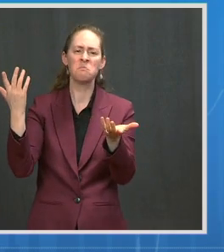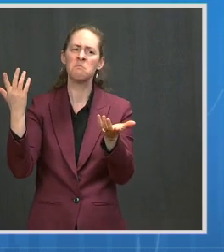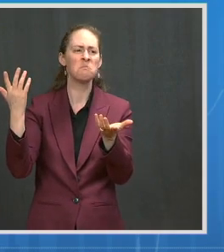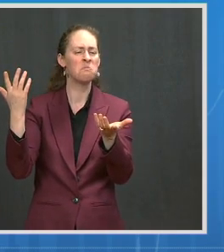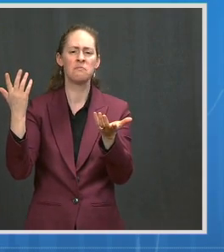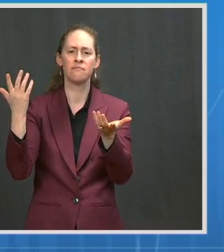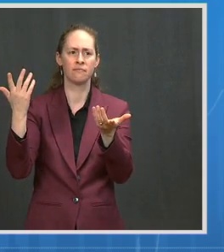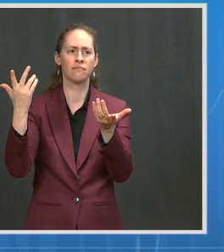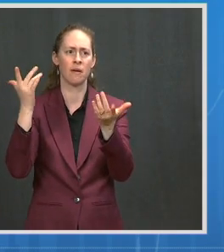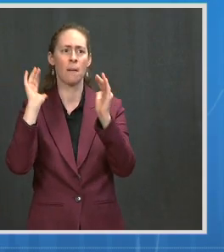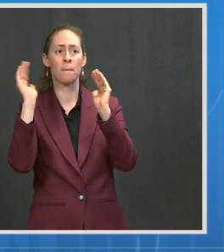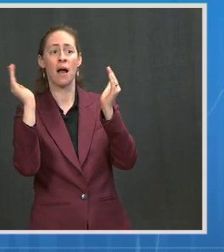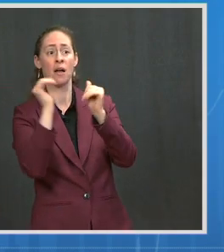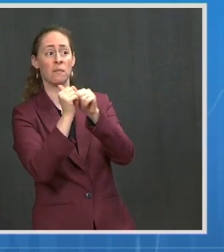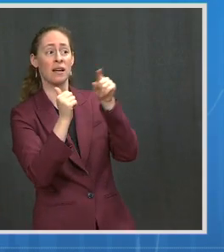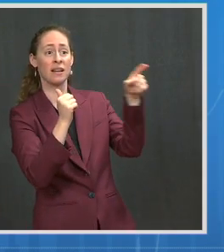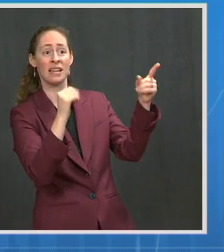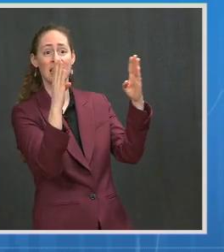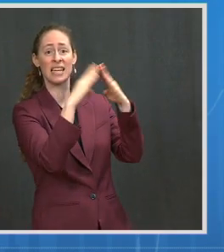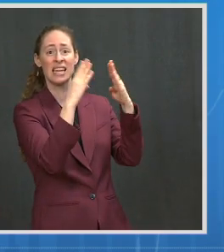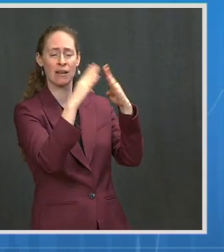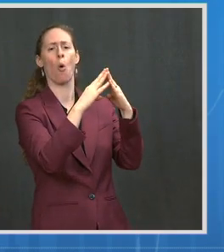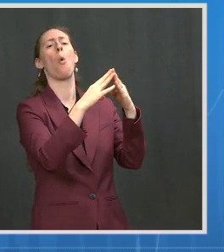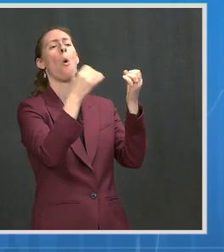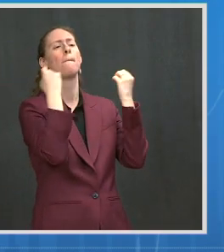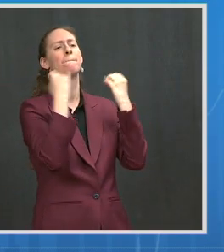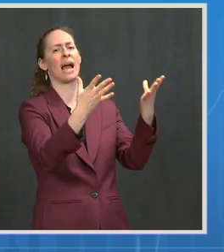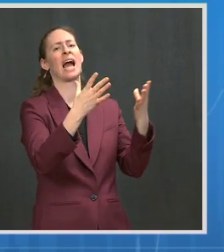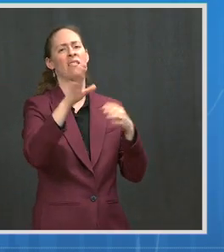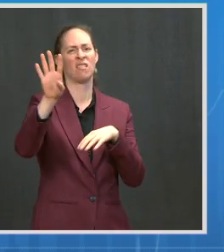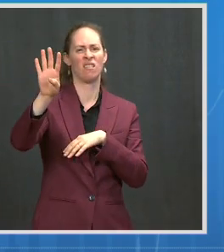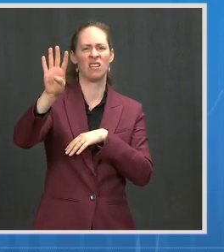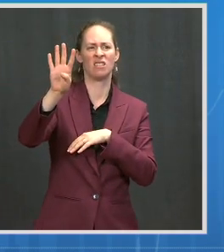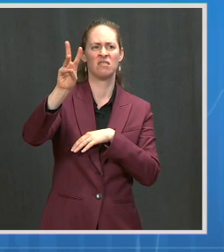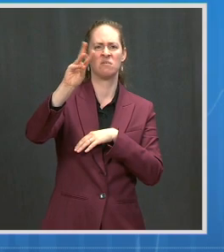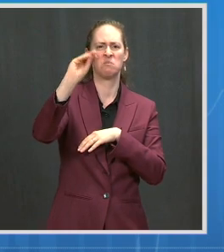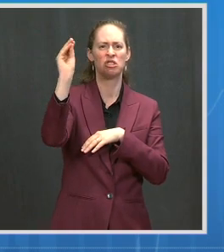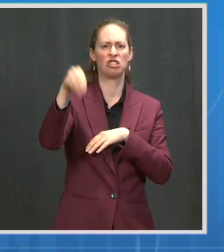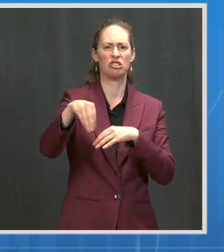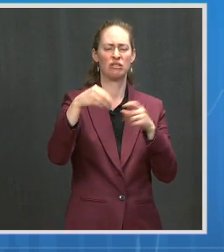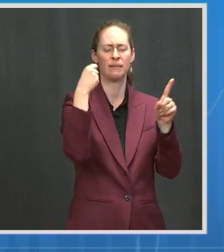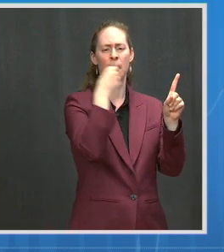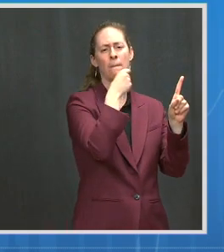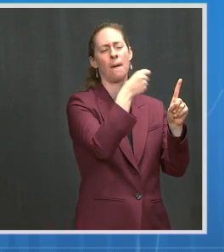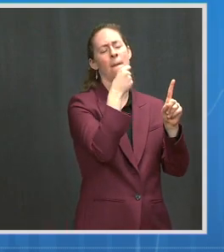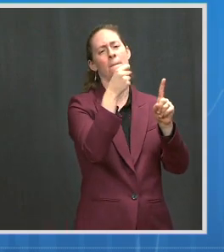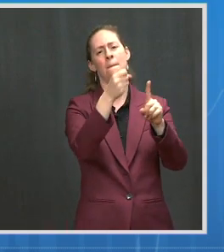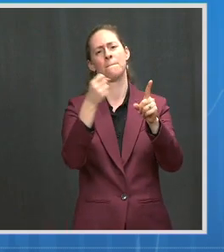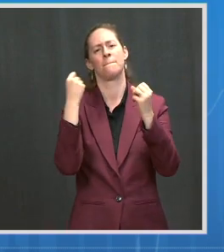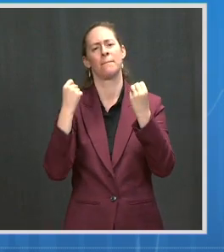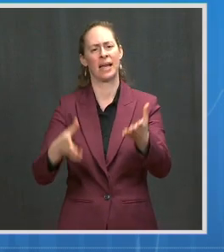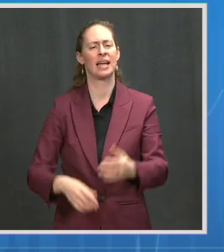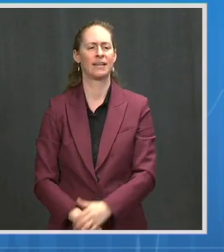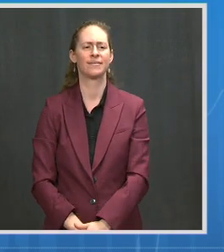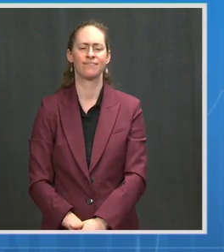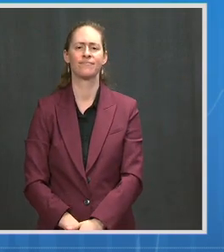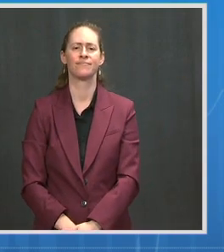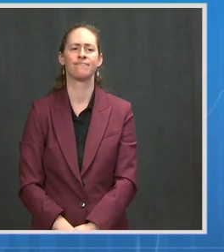across all age groups, and among men and women. We remain committed to listening and to reaching out to communities